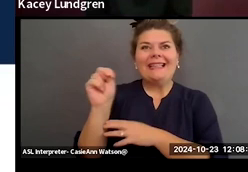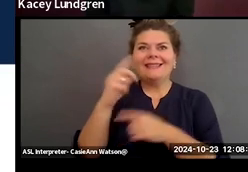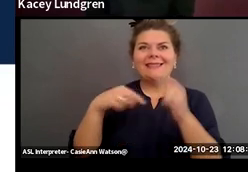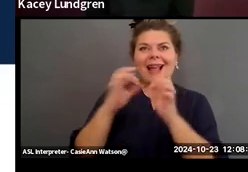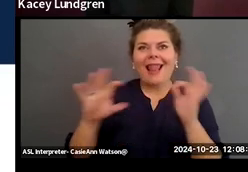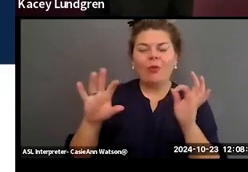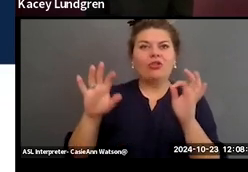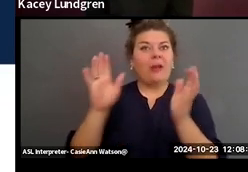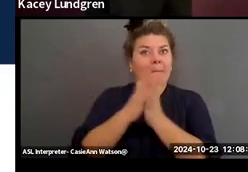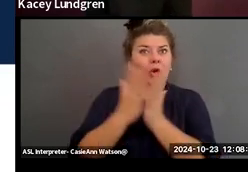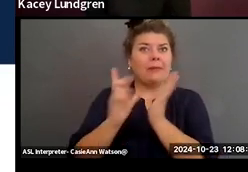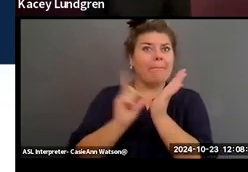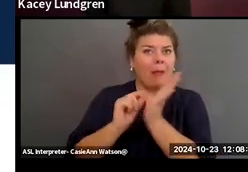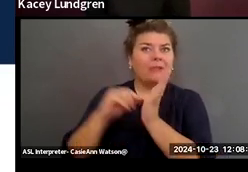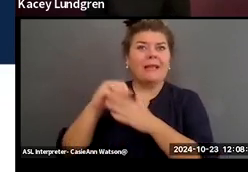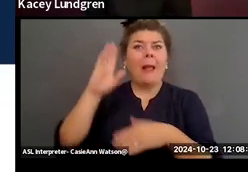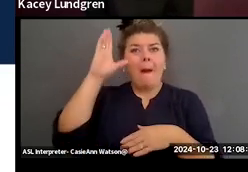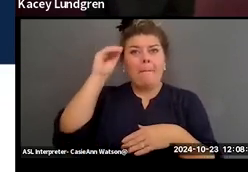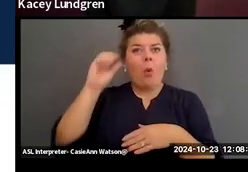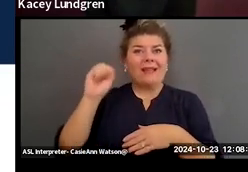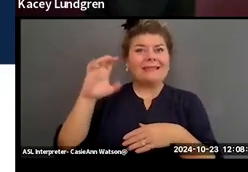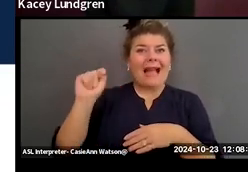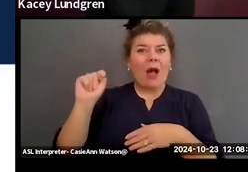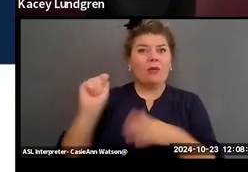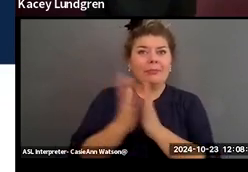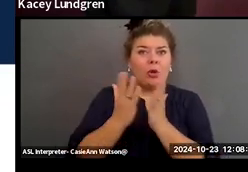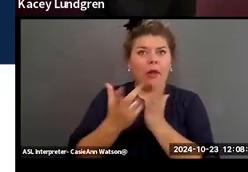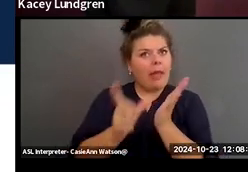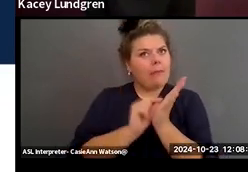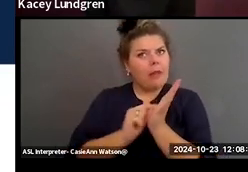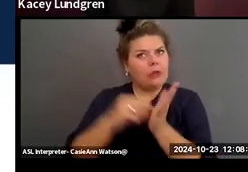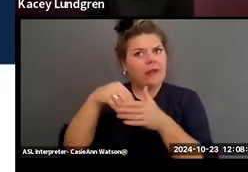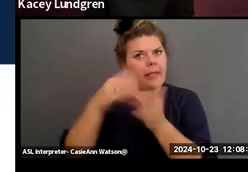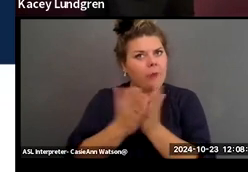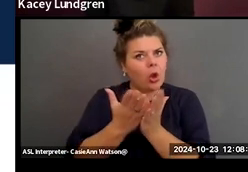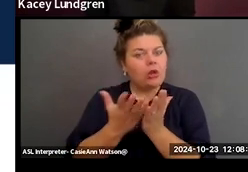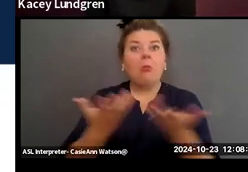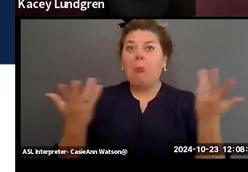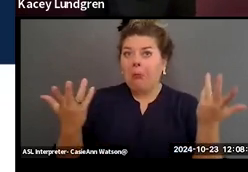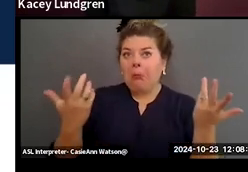were published in the back of Boy Scout manuals. Amazingly, in 1930,